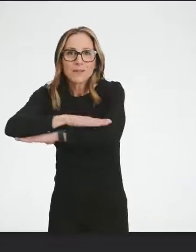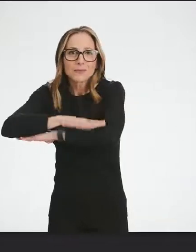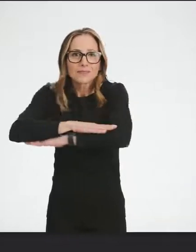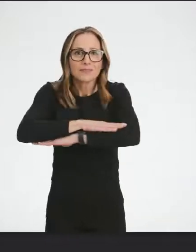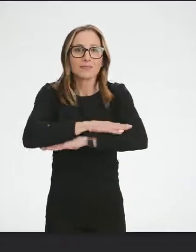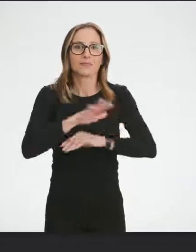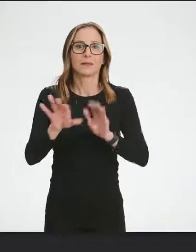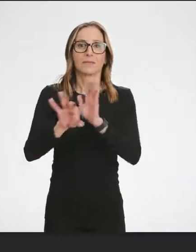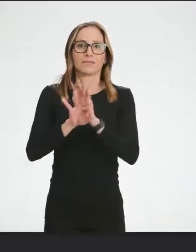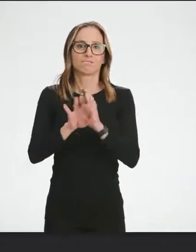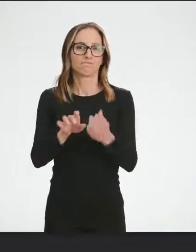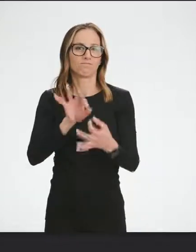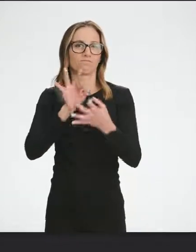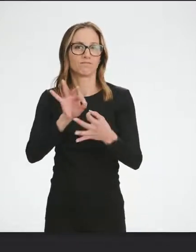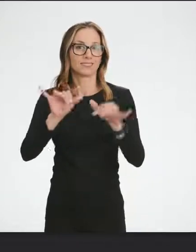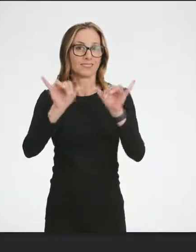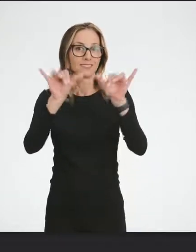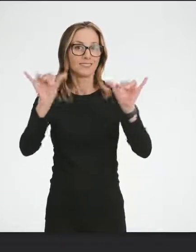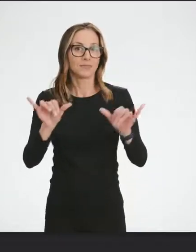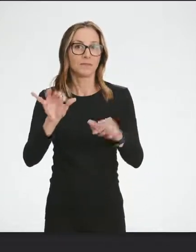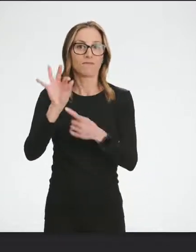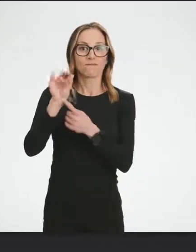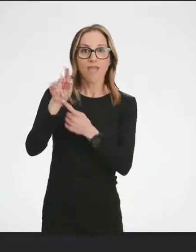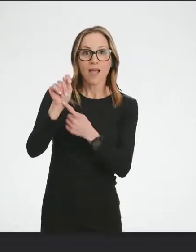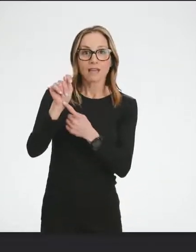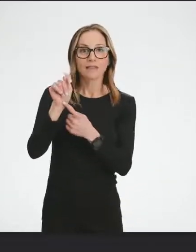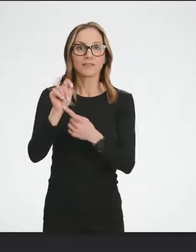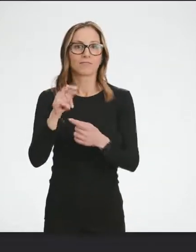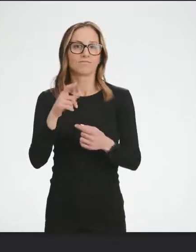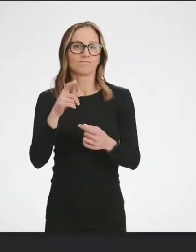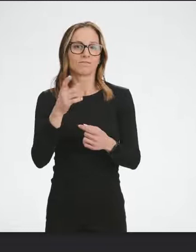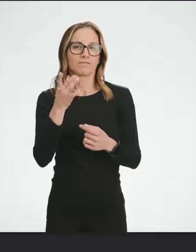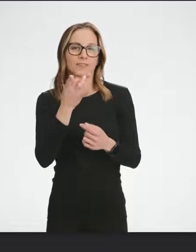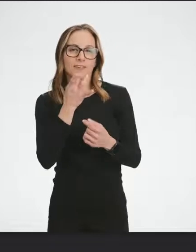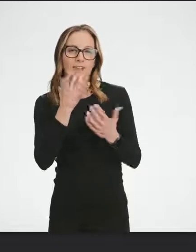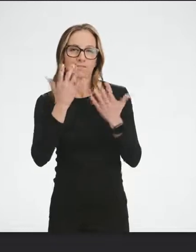fonts by default, and tinting the widgets on the Lock Screen for maximum legibility.